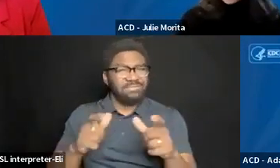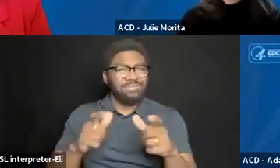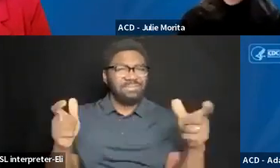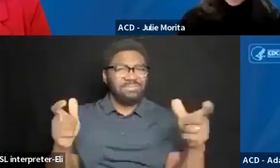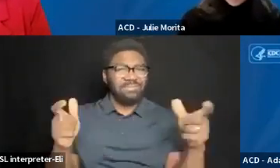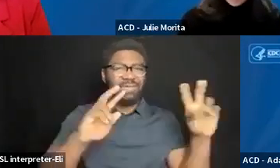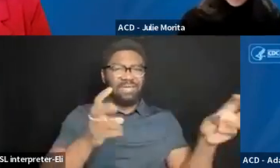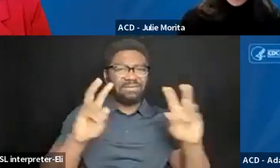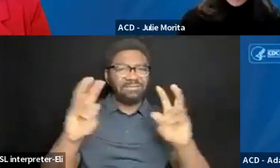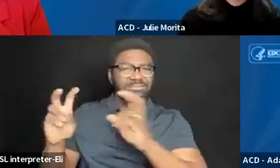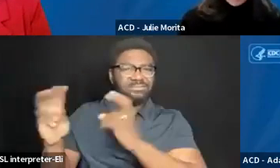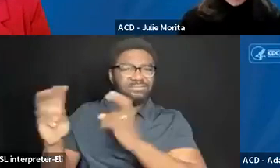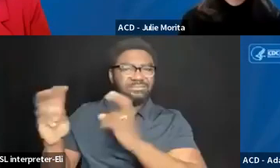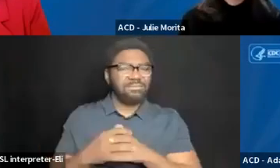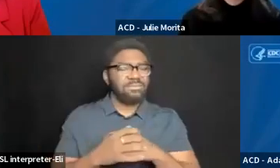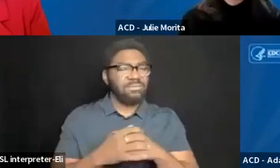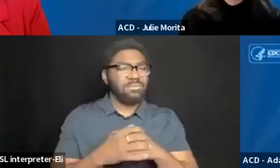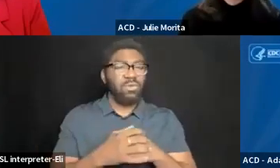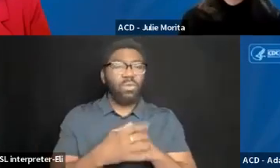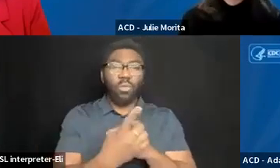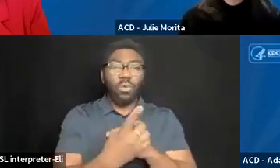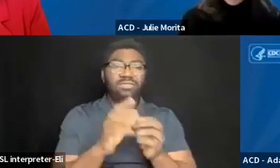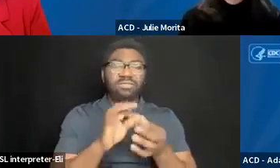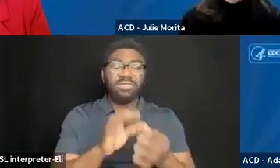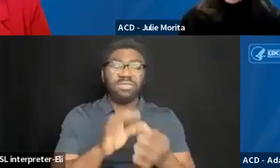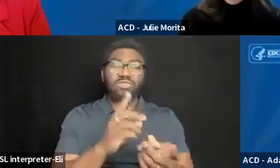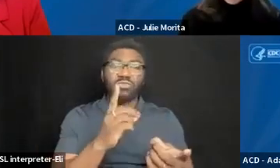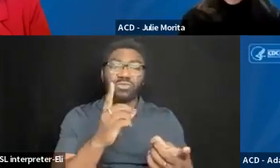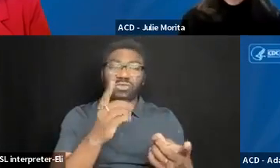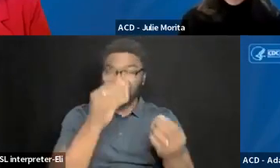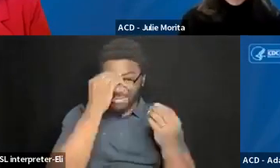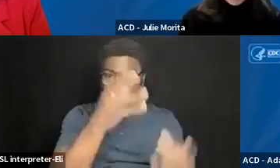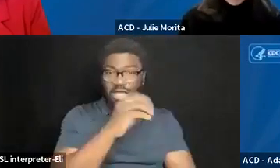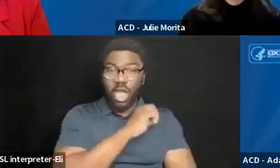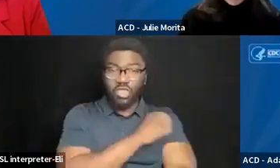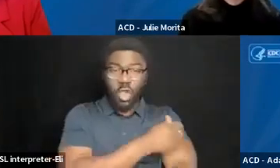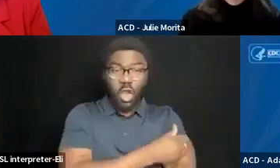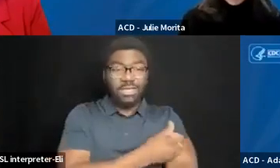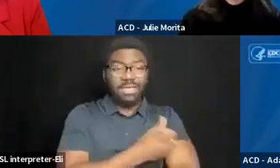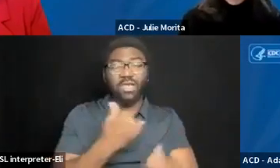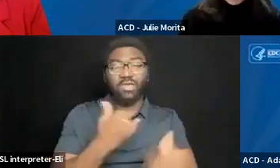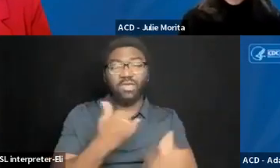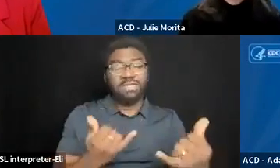One related to our data authorities. We receive data currently in a non-standardized fashion